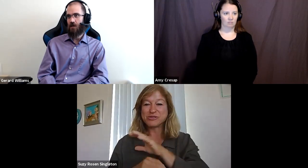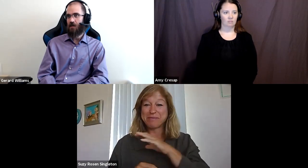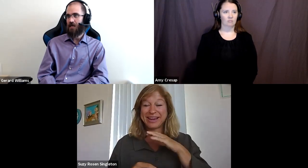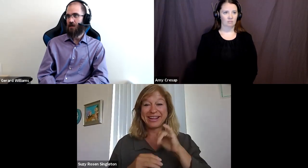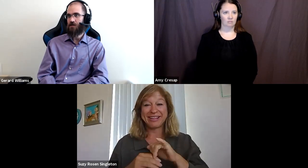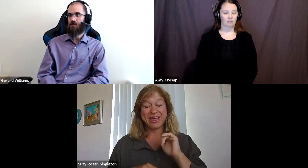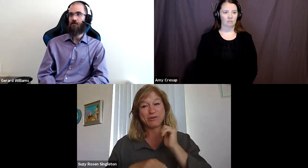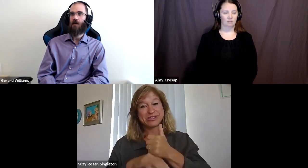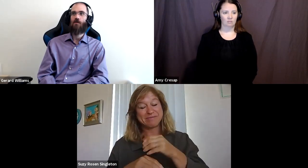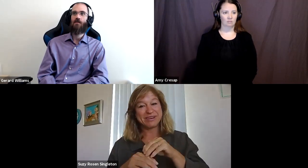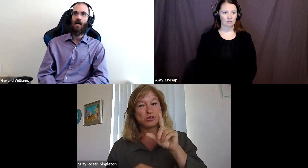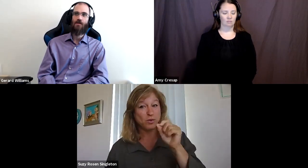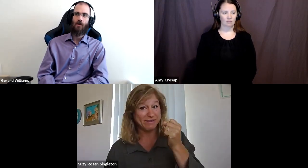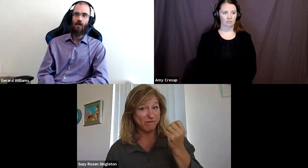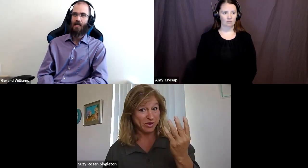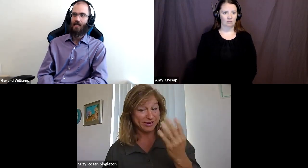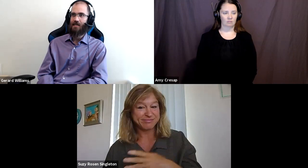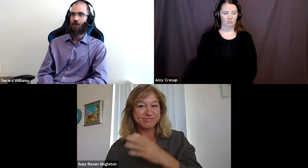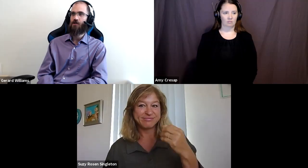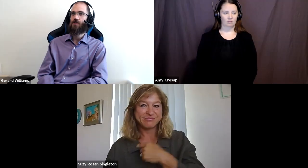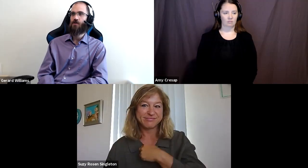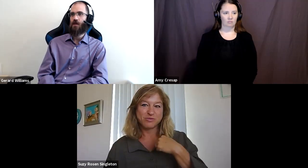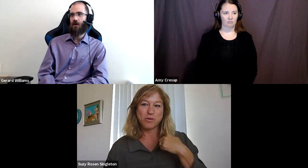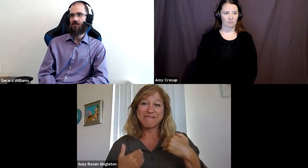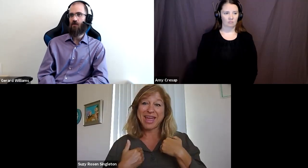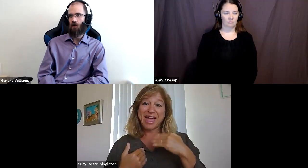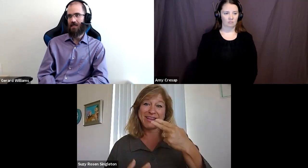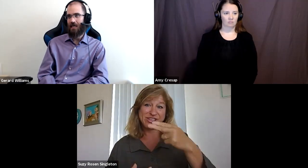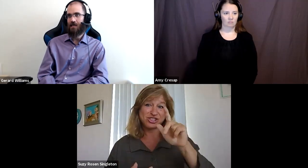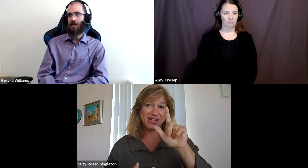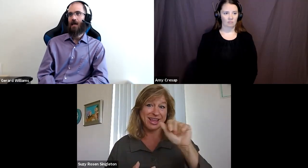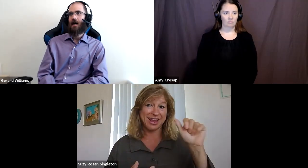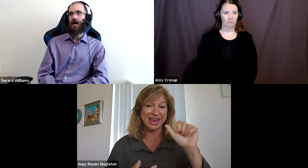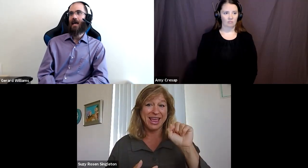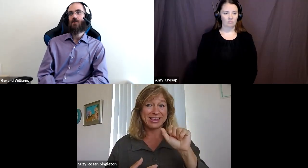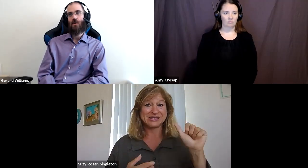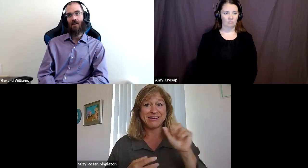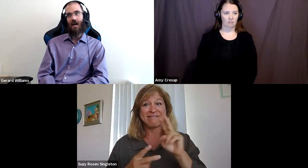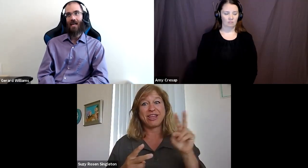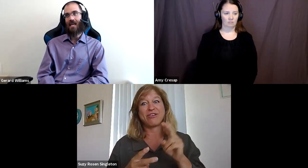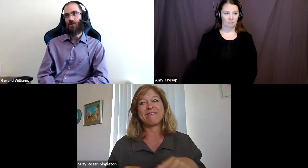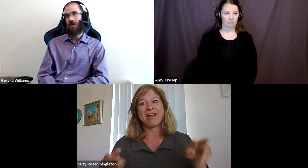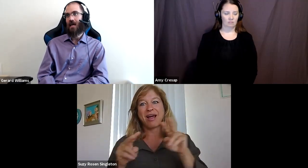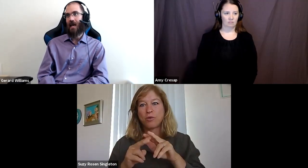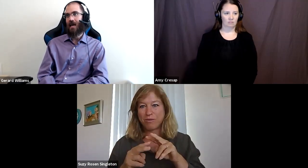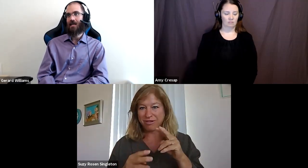Committee, which is a federal advisory committee established in 2014 and we have had HLAA as